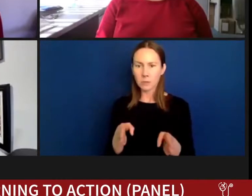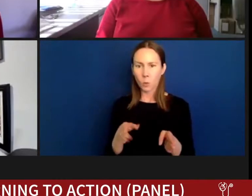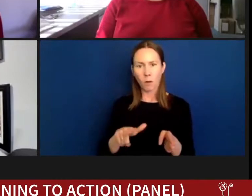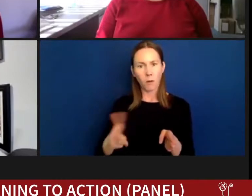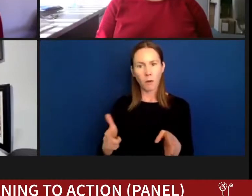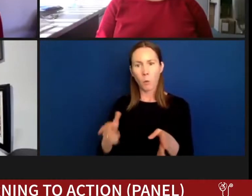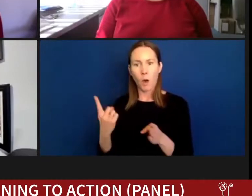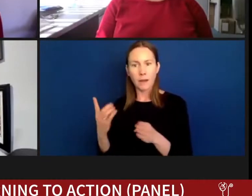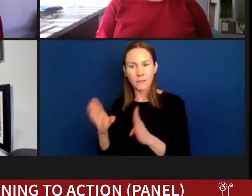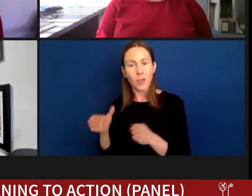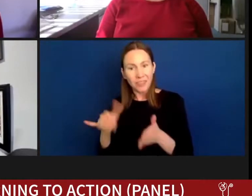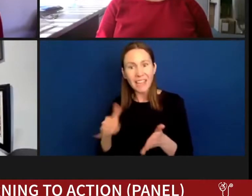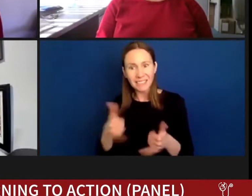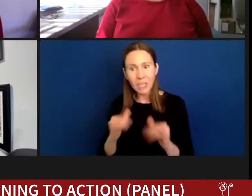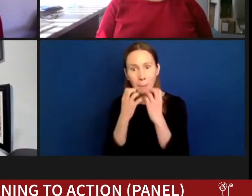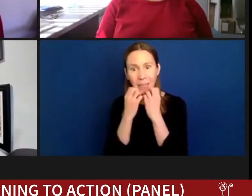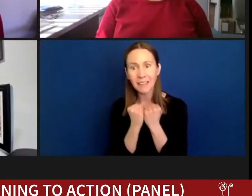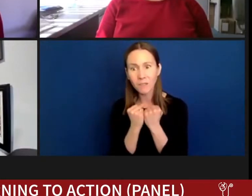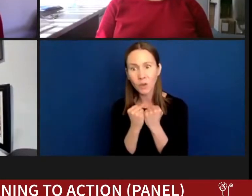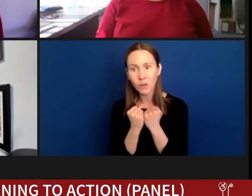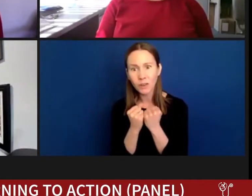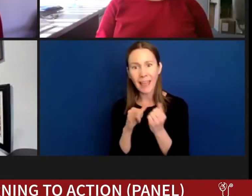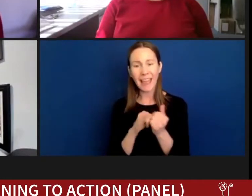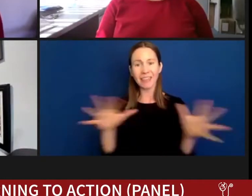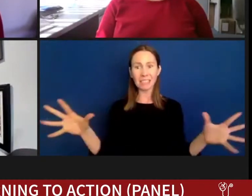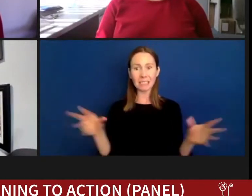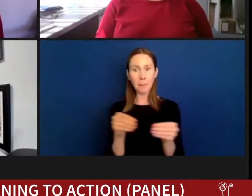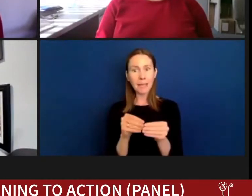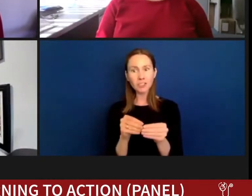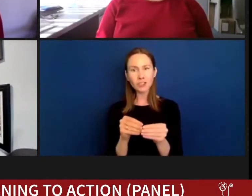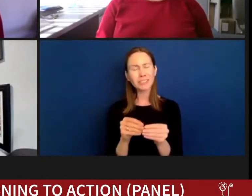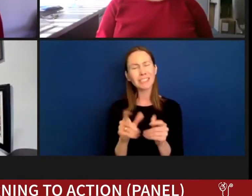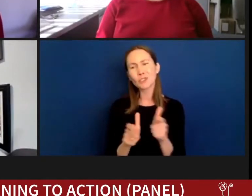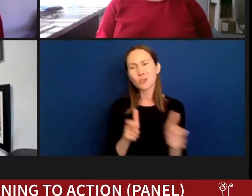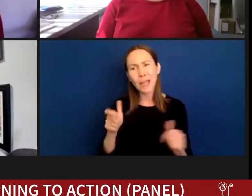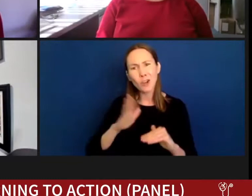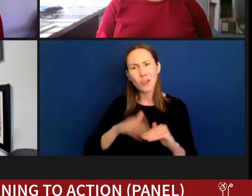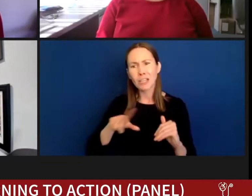and the summation of that is greater than just the sum of its parts.